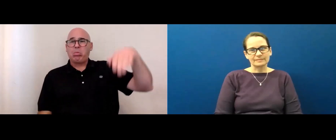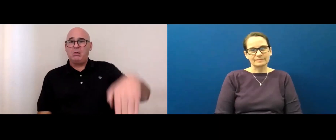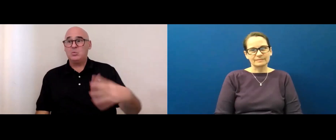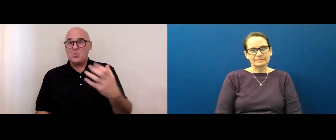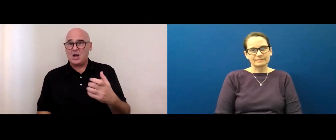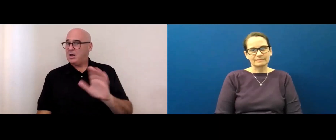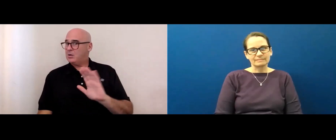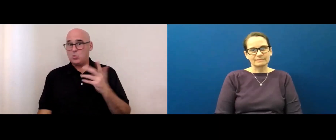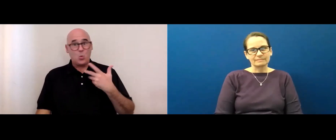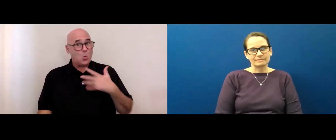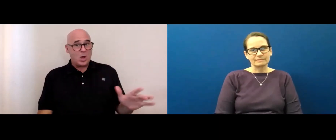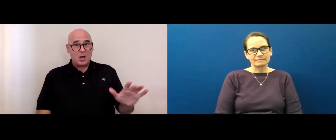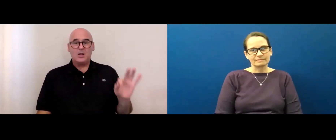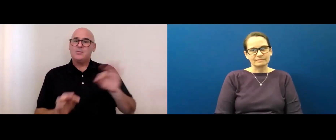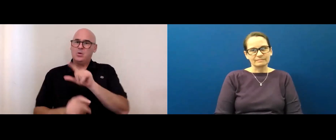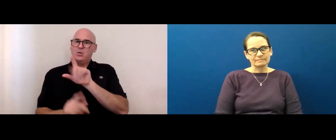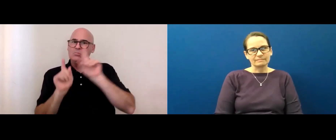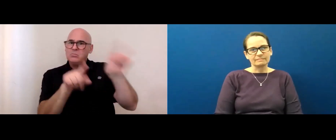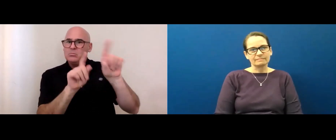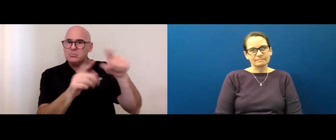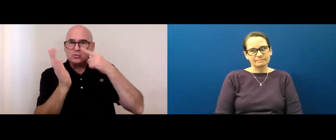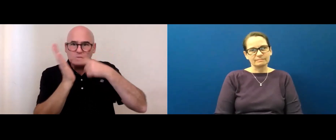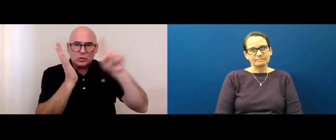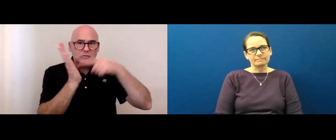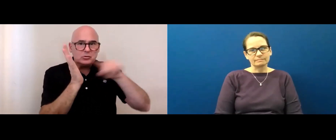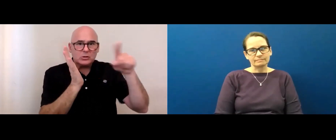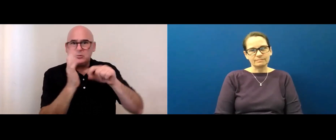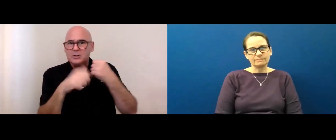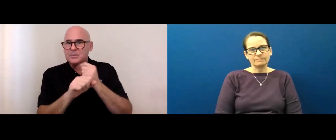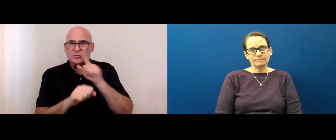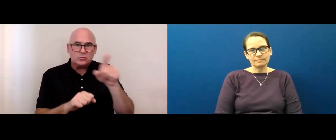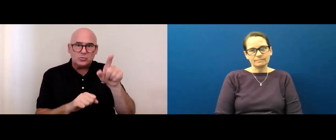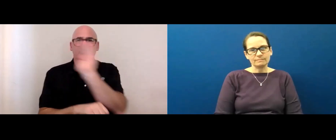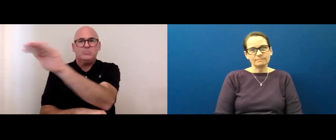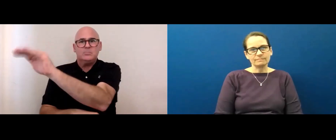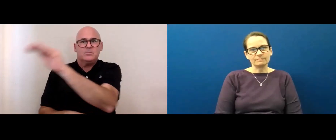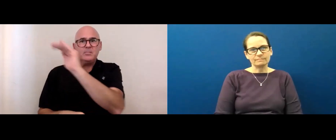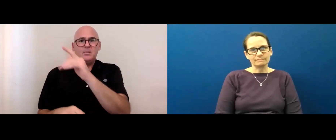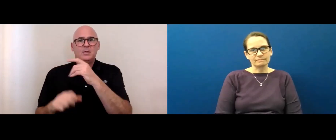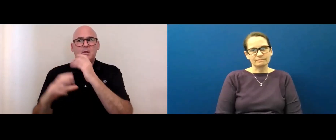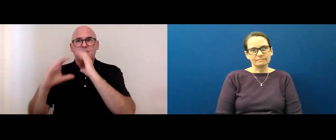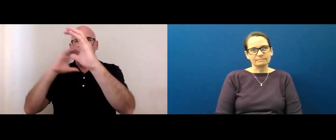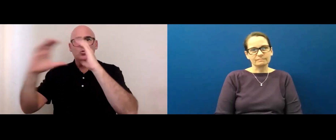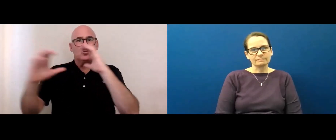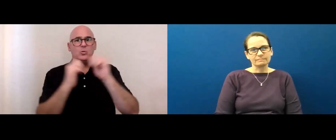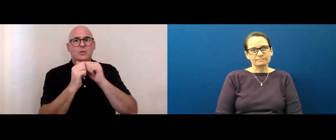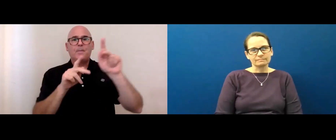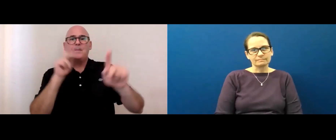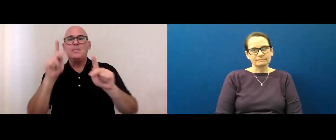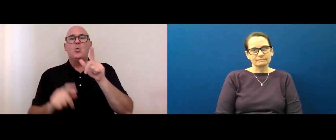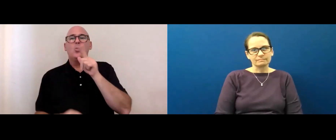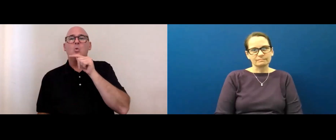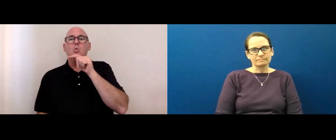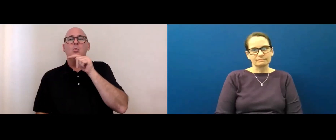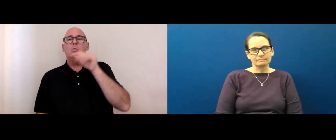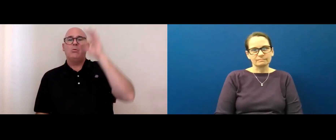and have our lives get worse we all need to keep checking communicating with people